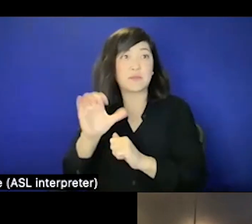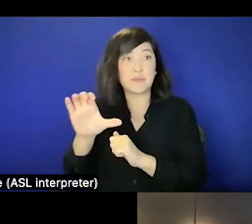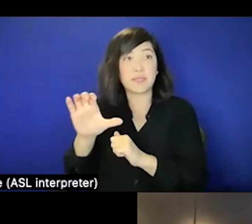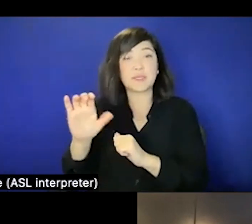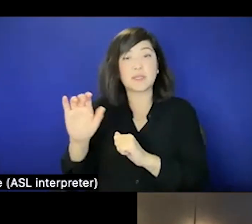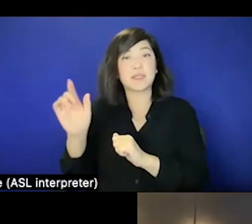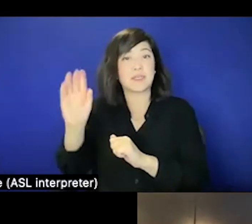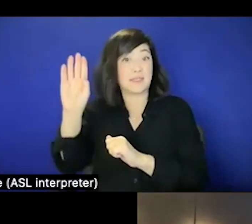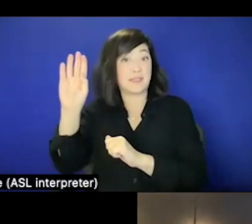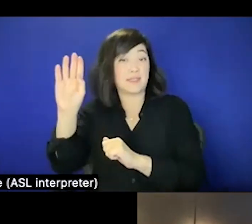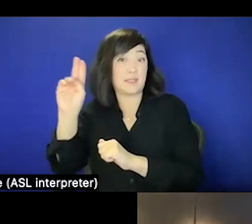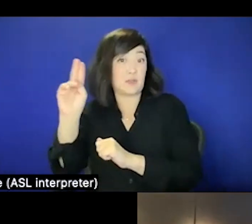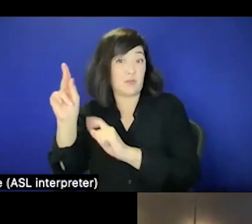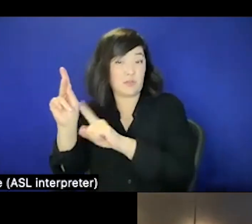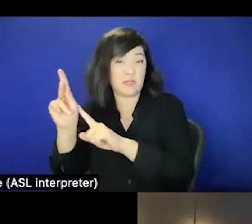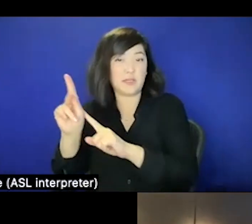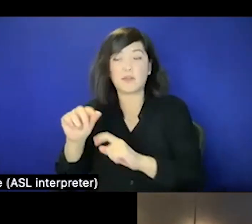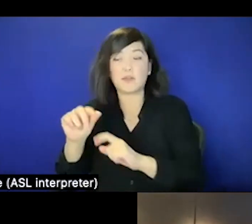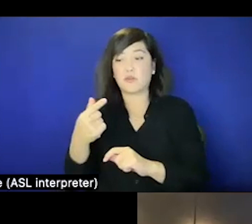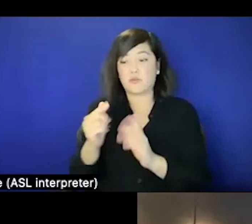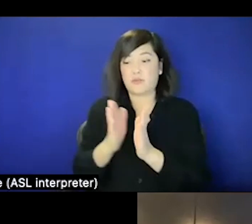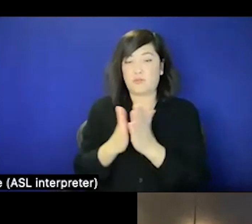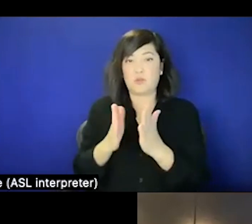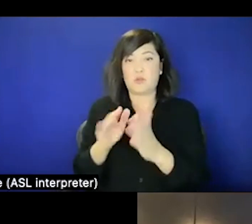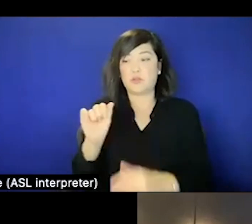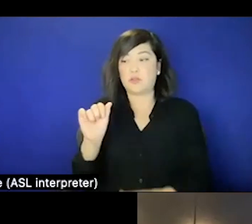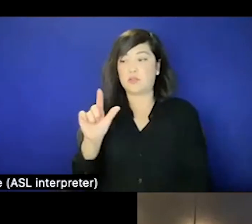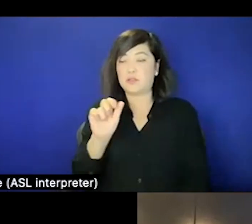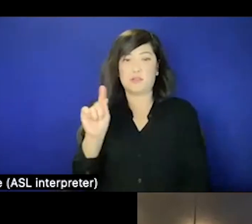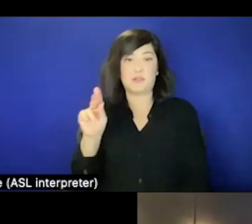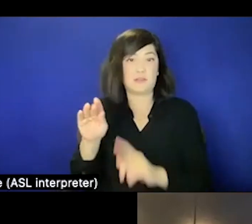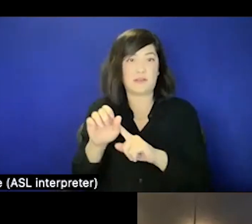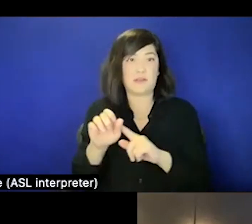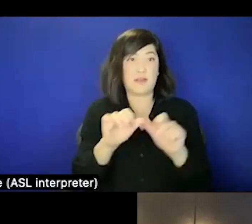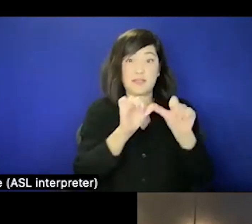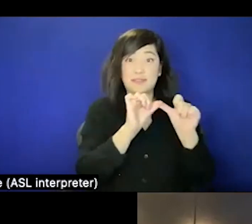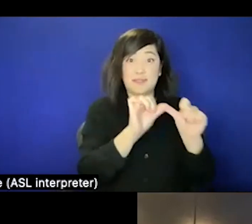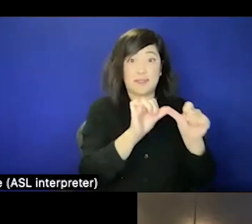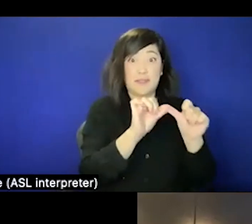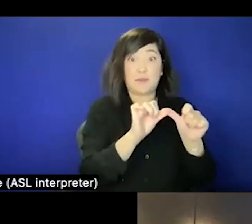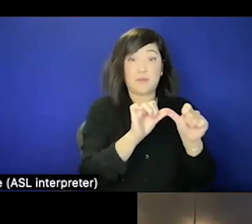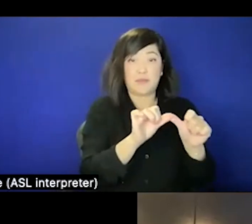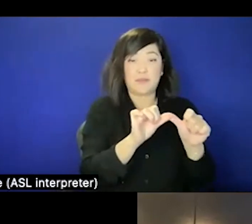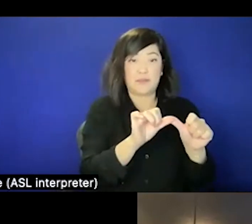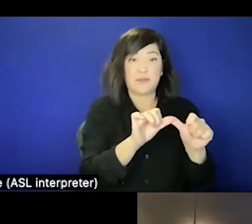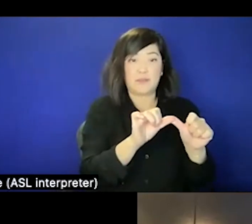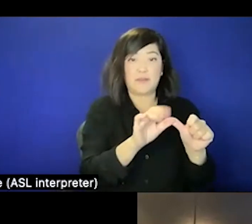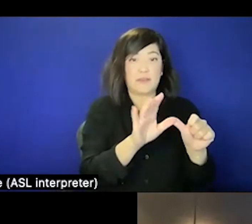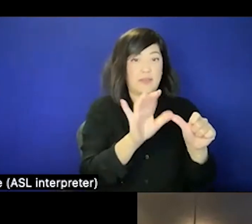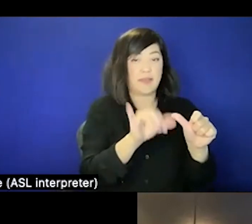the Green Book Alliance, and that sustainability is inevitably weaving through your thoughts and